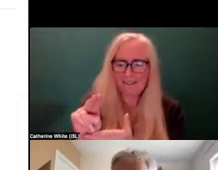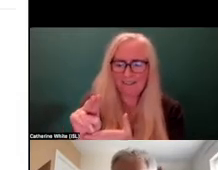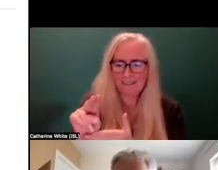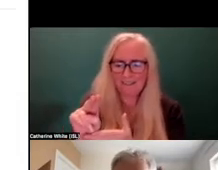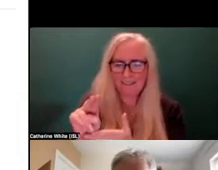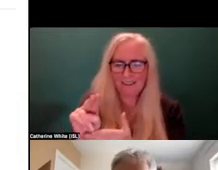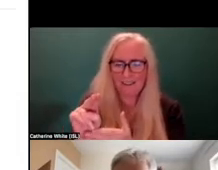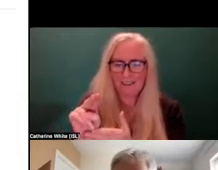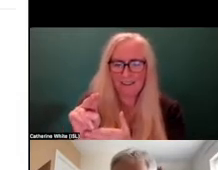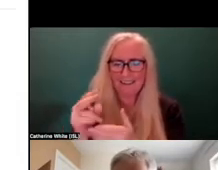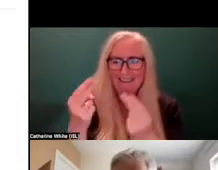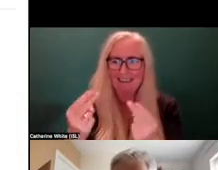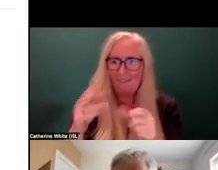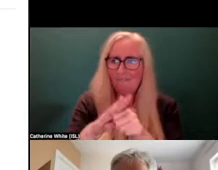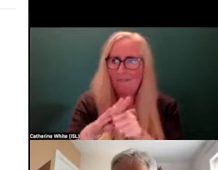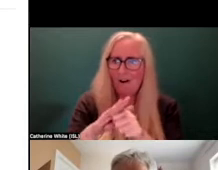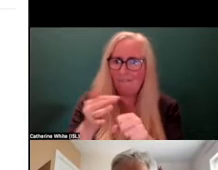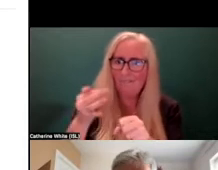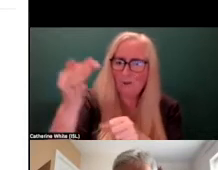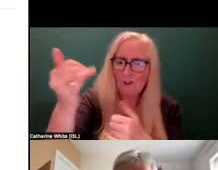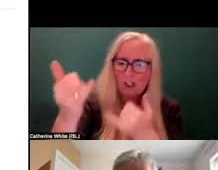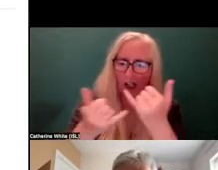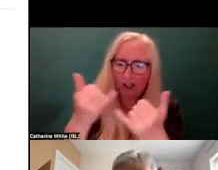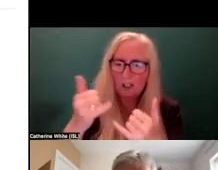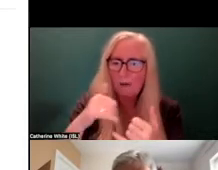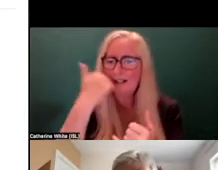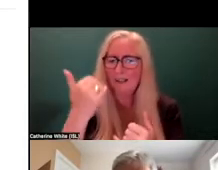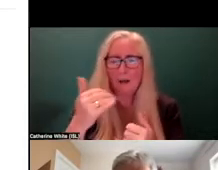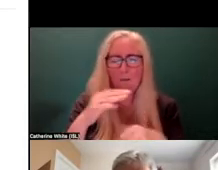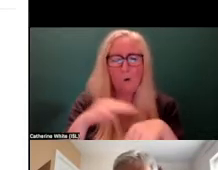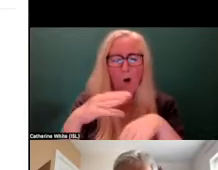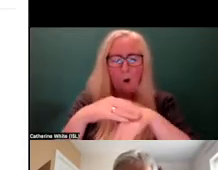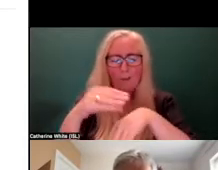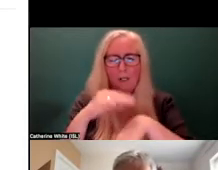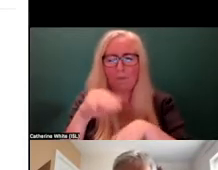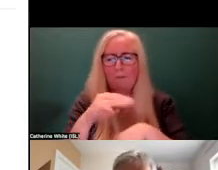dominant in future years, as older people become more digitally engaged.